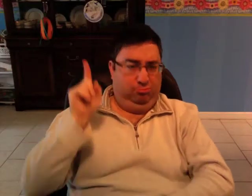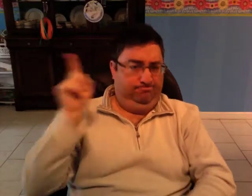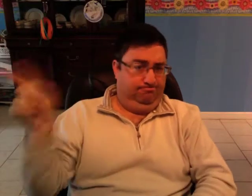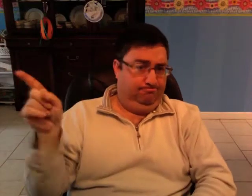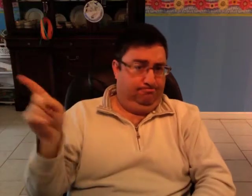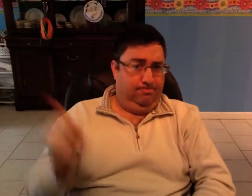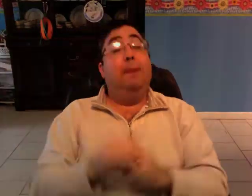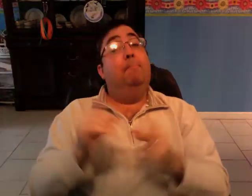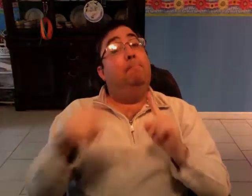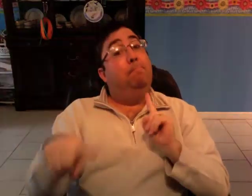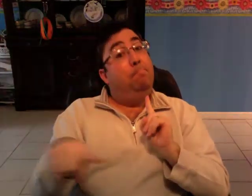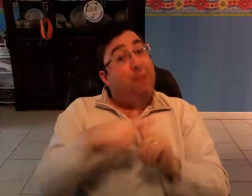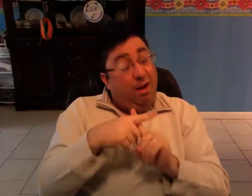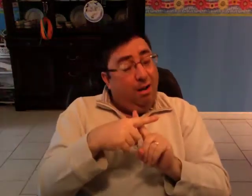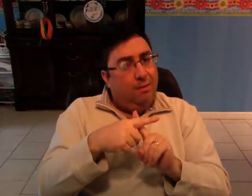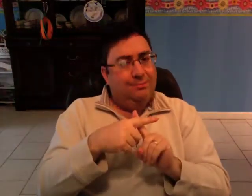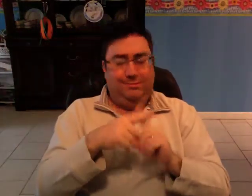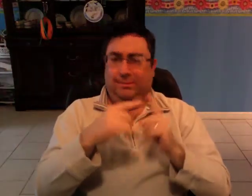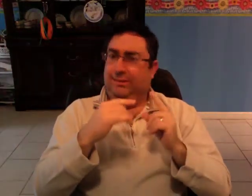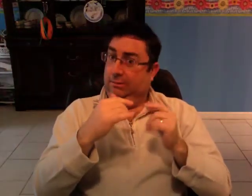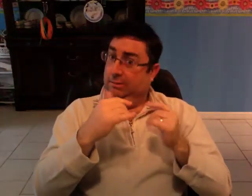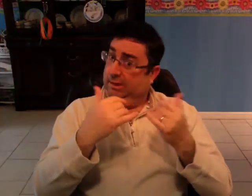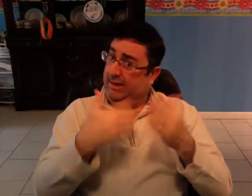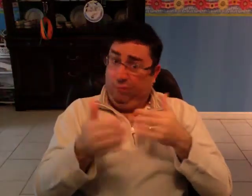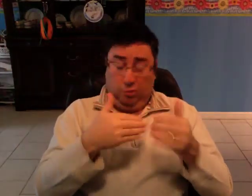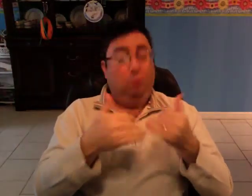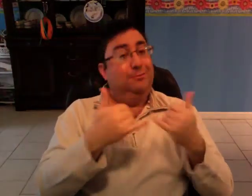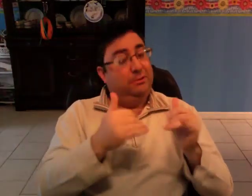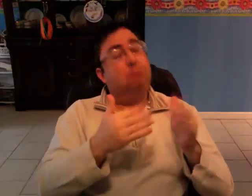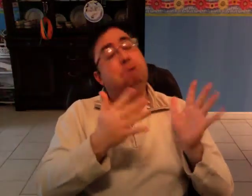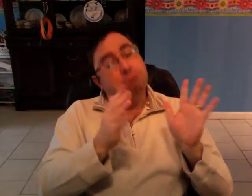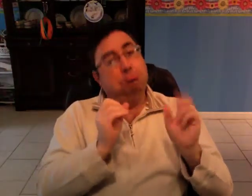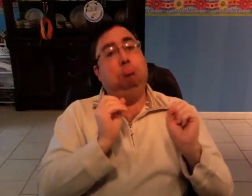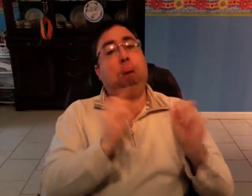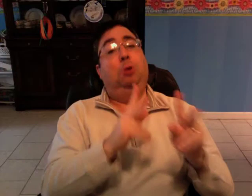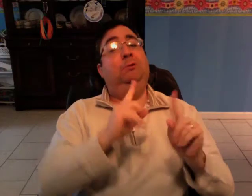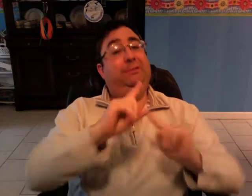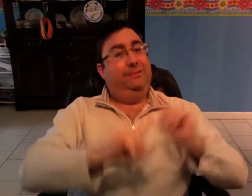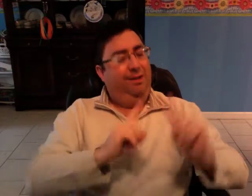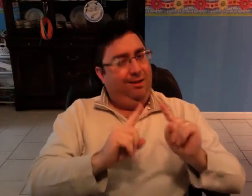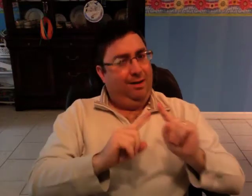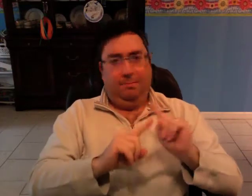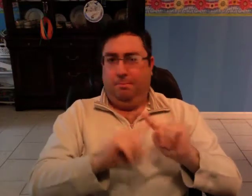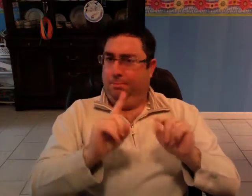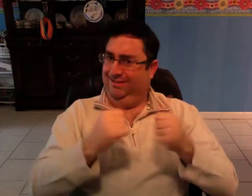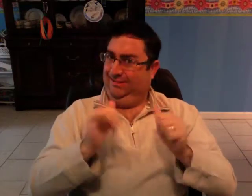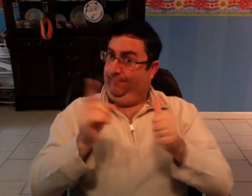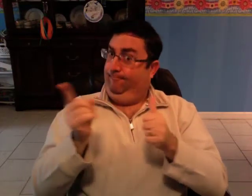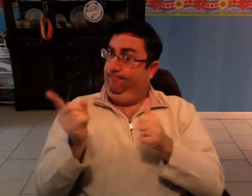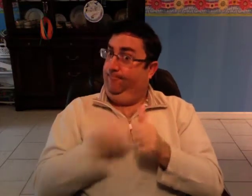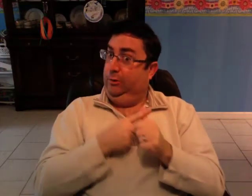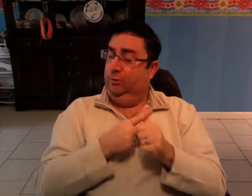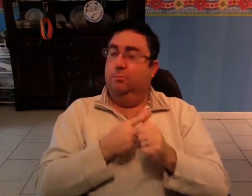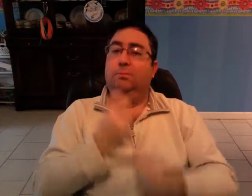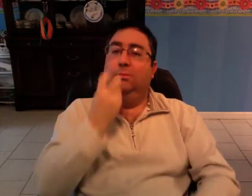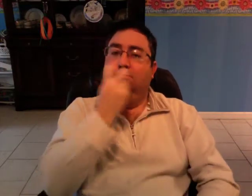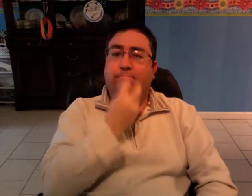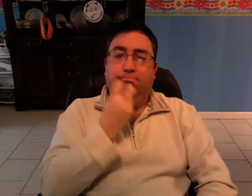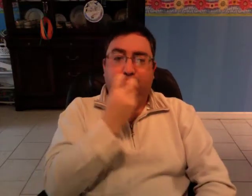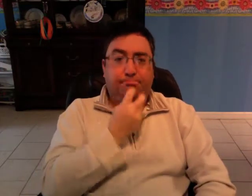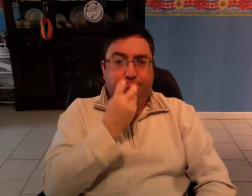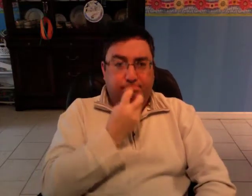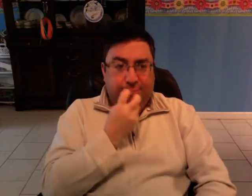Also, even though they now allowed signs, the primary focus was still on speech.